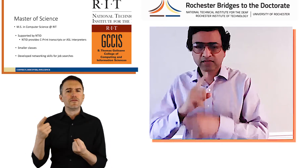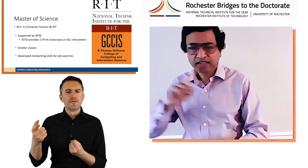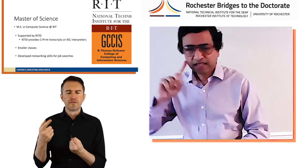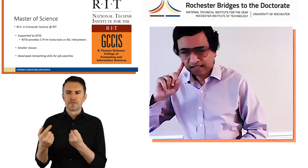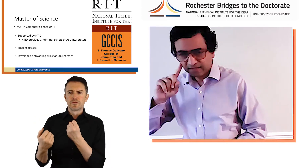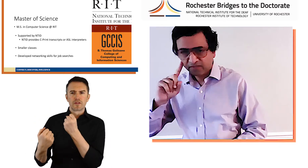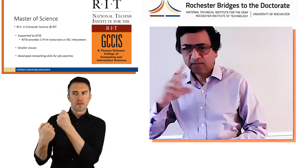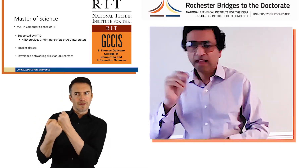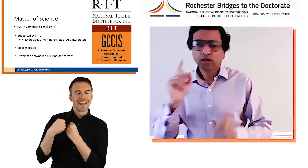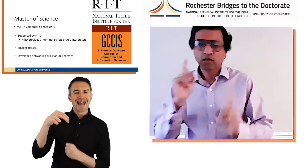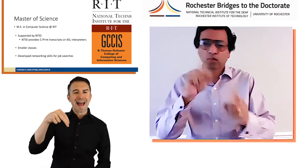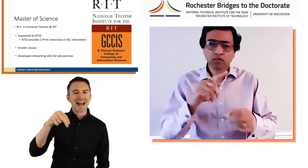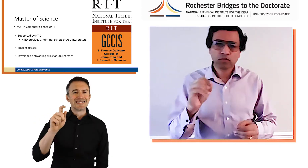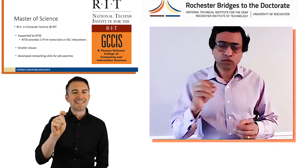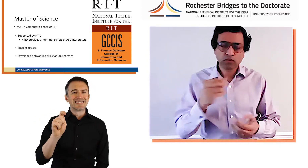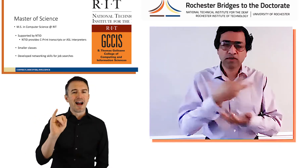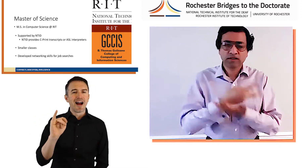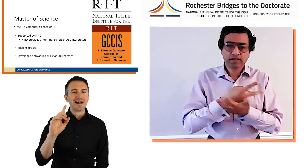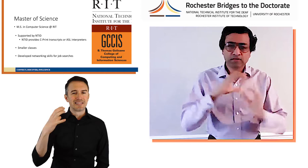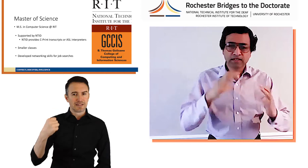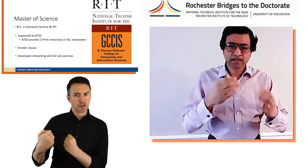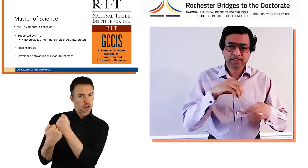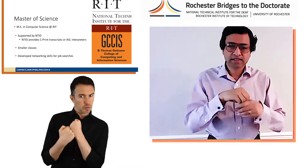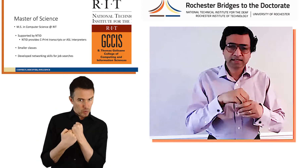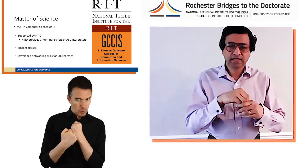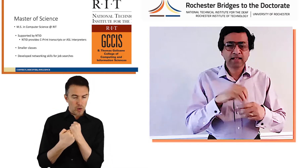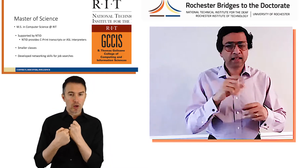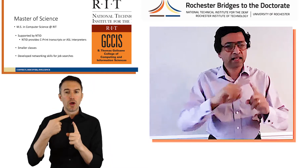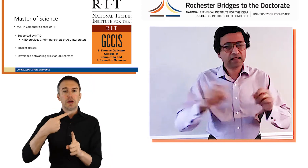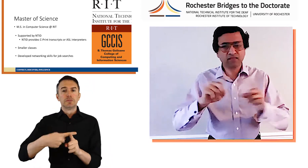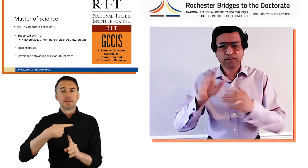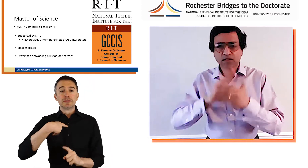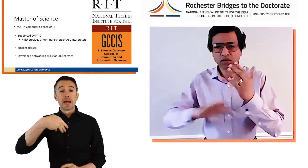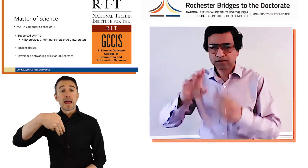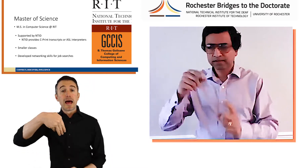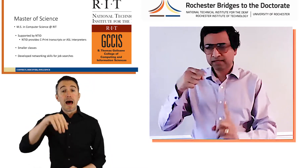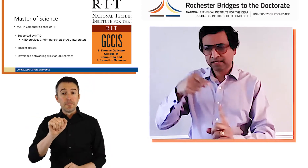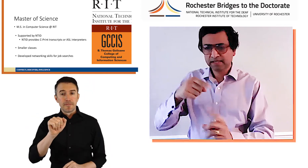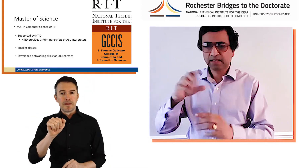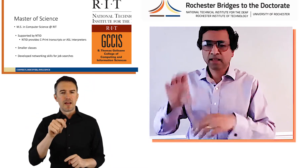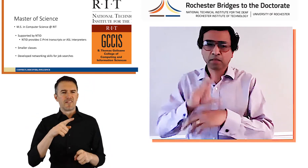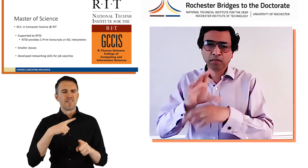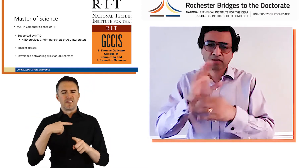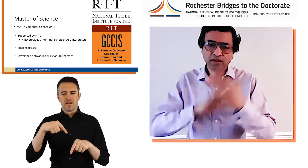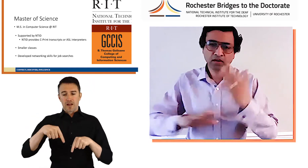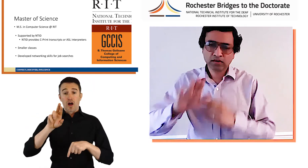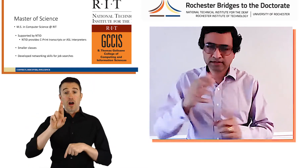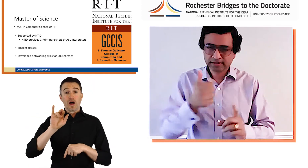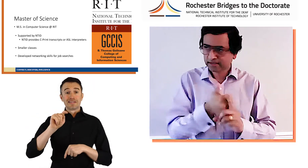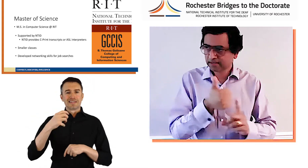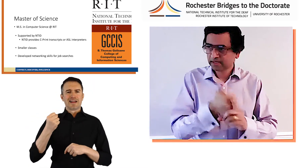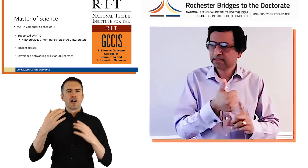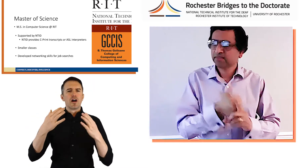from the National Technical Institute for the Deaf, so I took master's courses at RIT in the College of Computing.